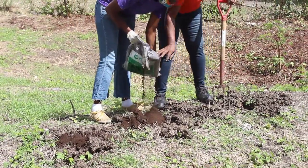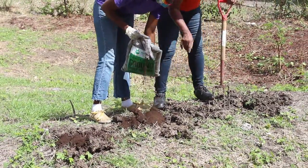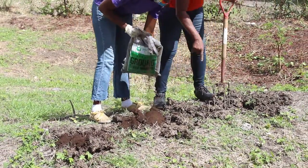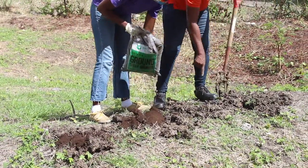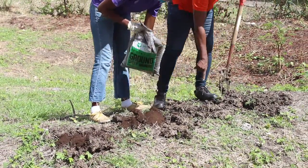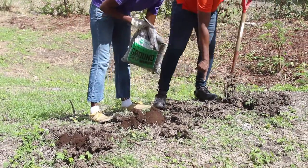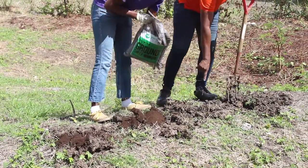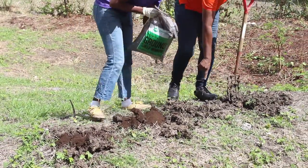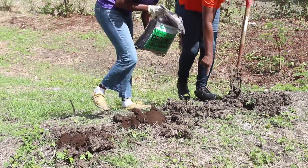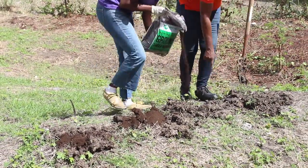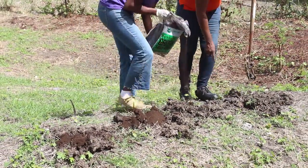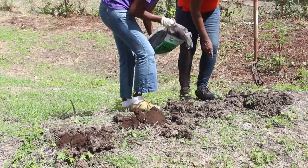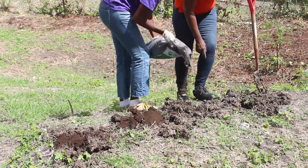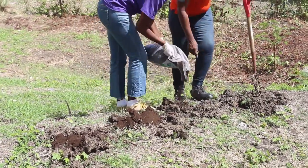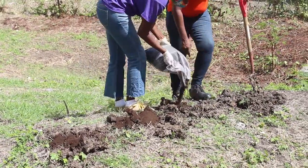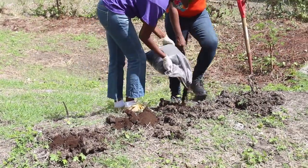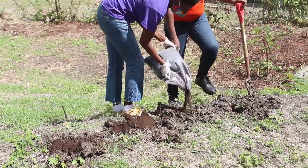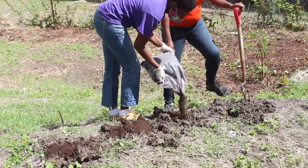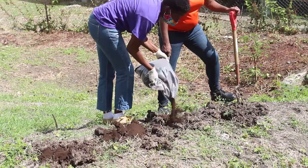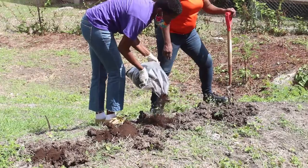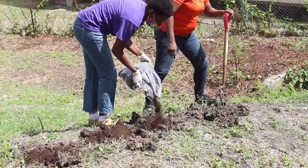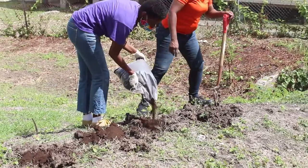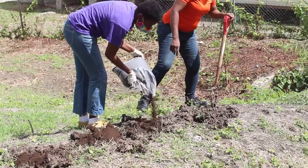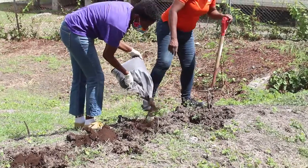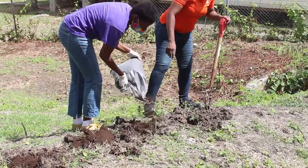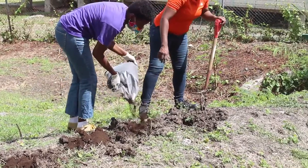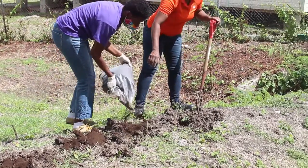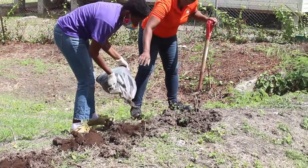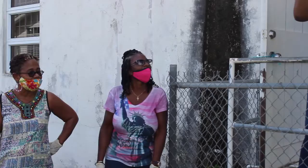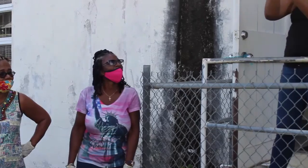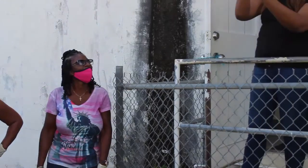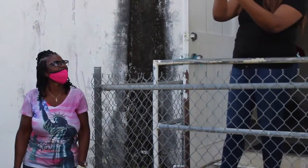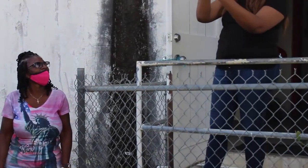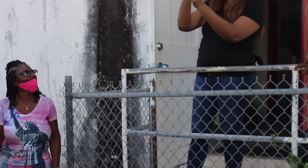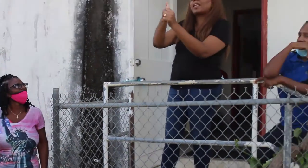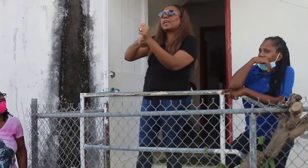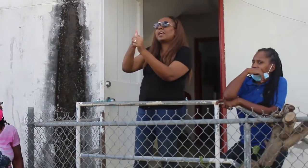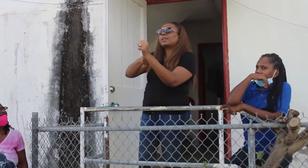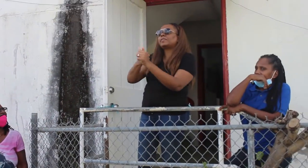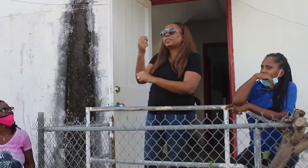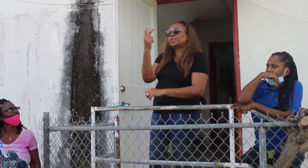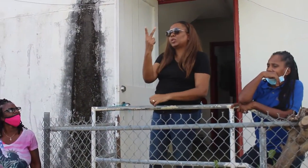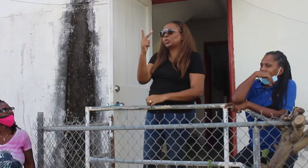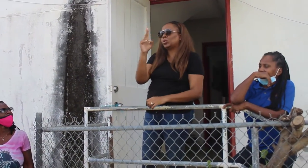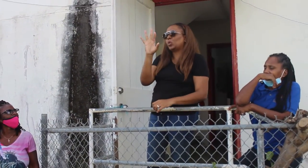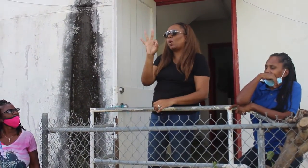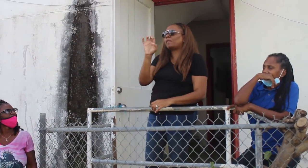hmm